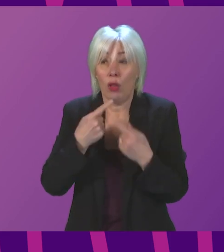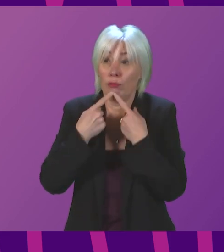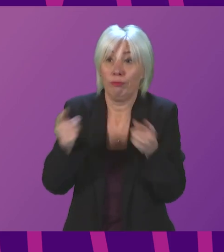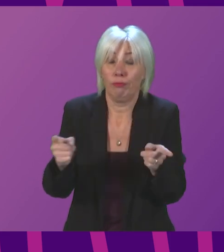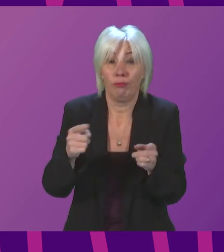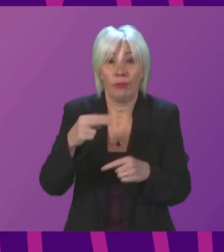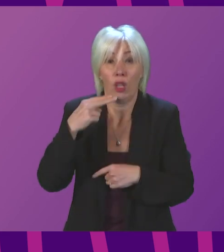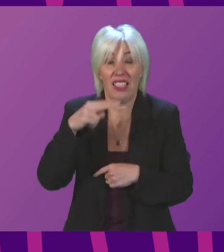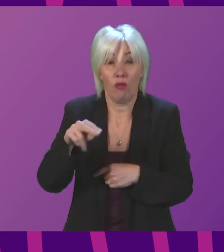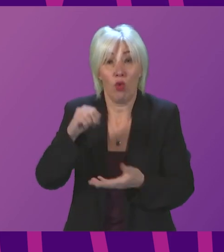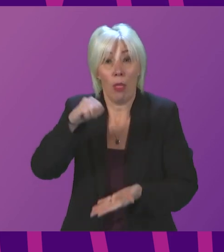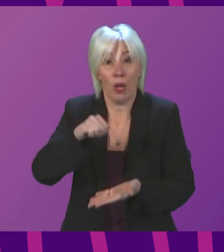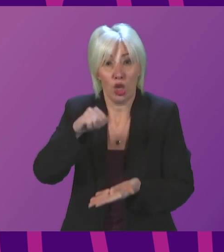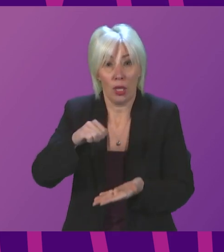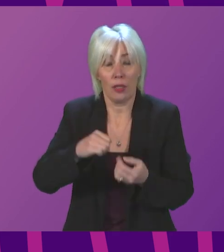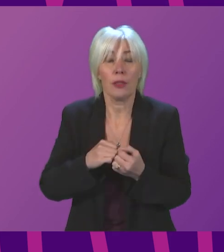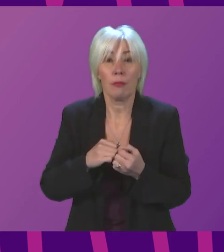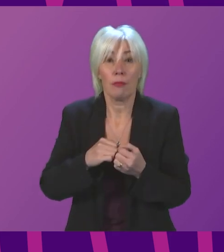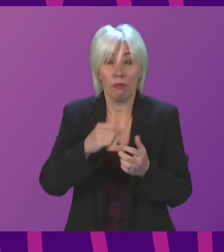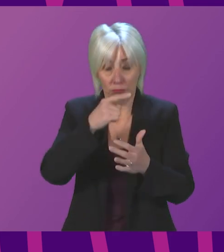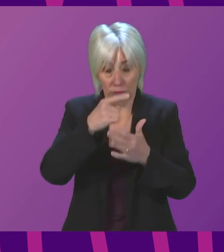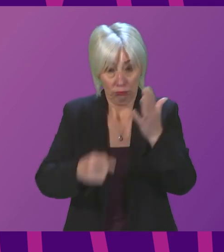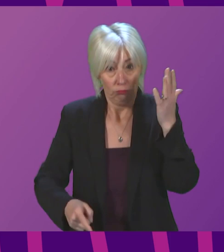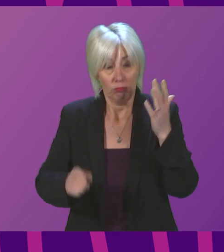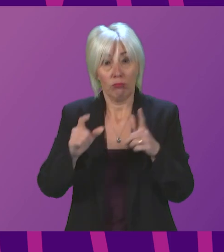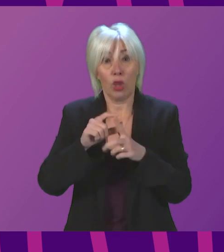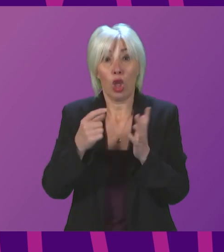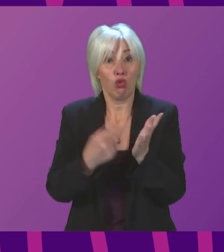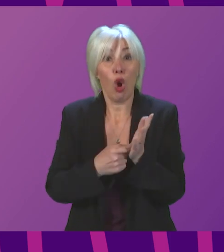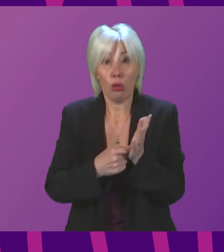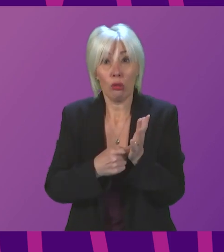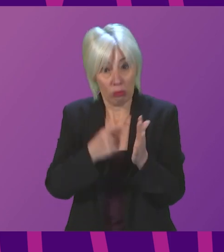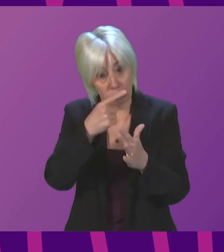this afternoon, and it will do all the things that Douglas Ross has just talked about. I